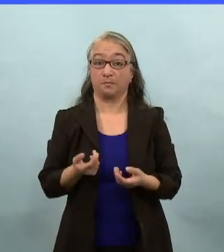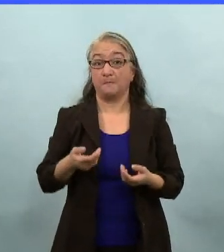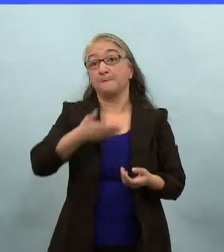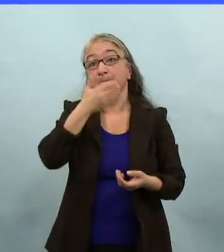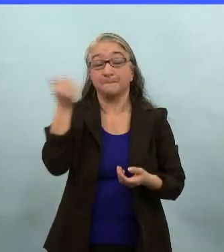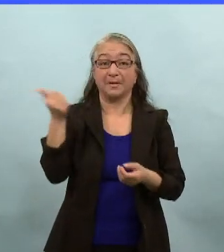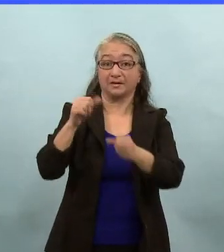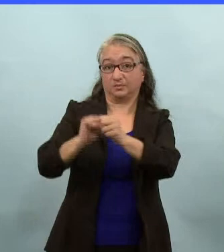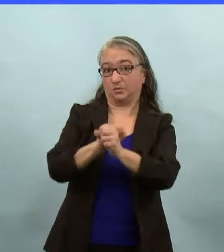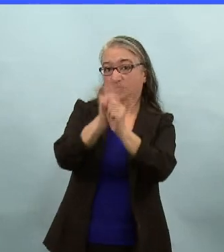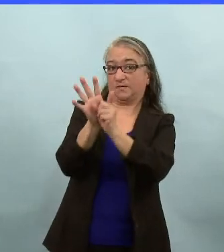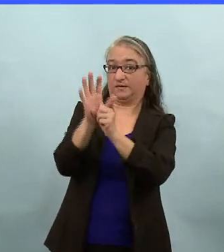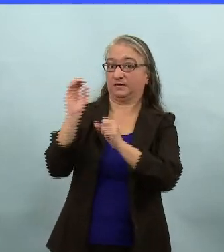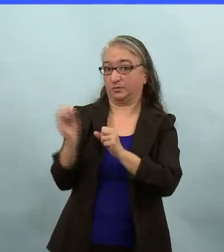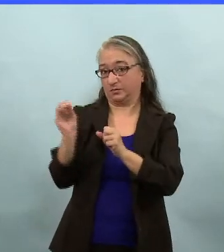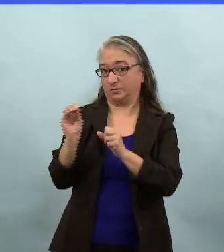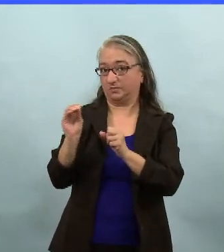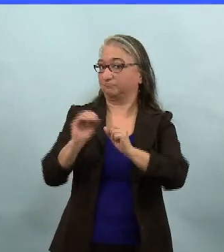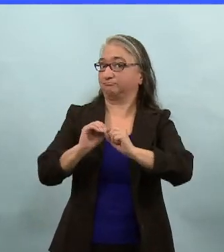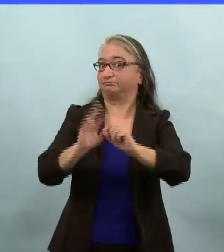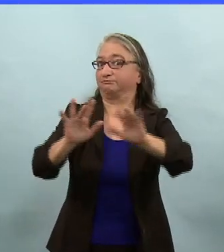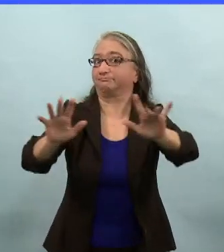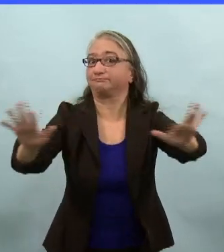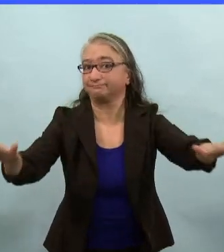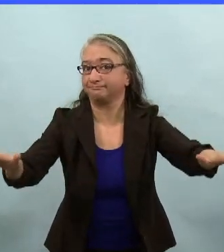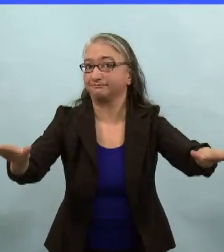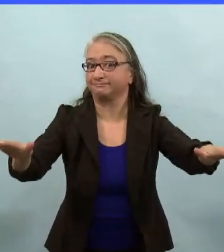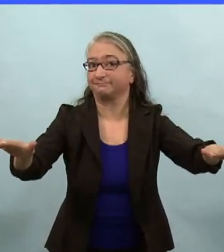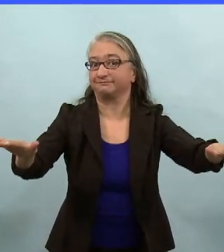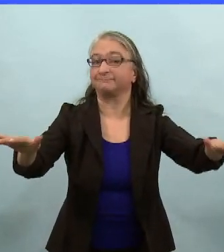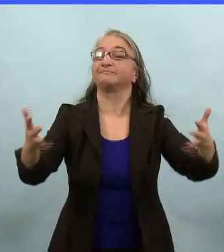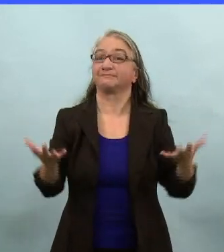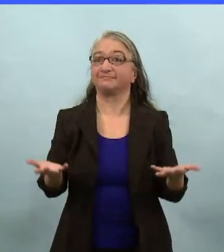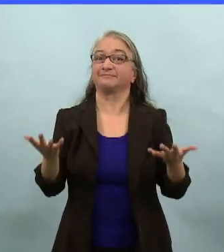case in contact management trying to contain the virus what we're focused on is case management